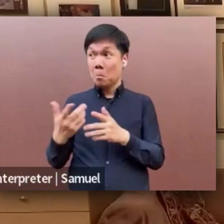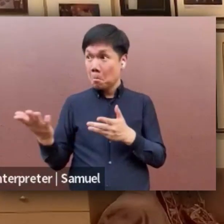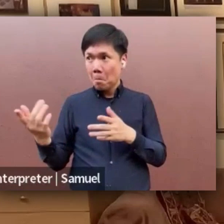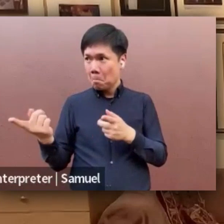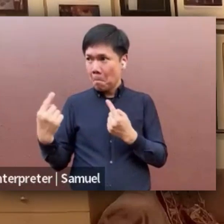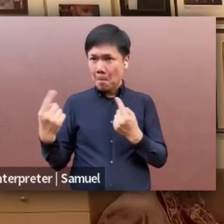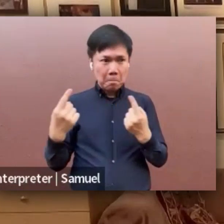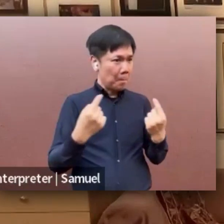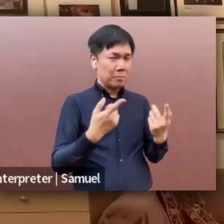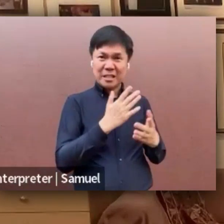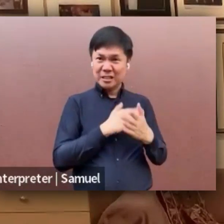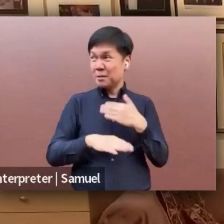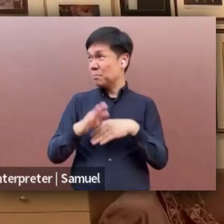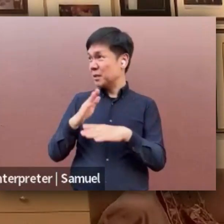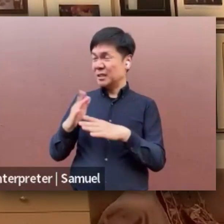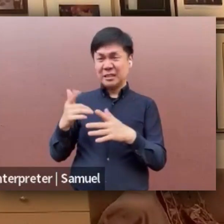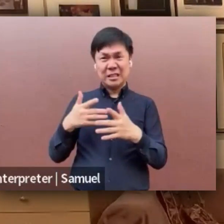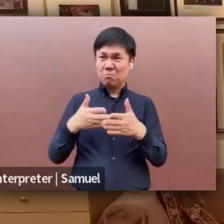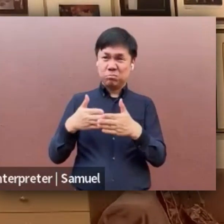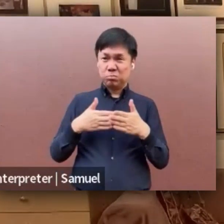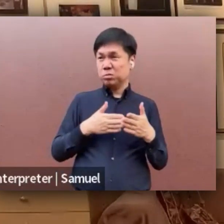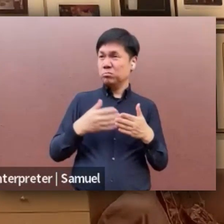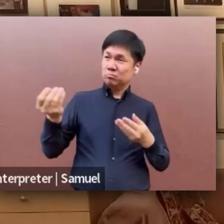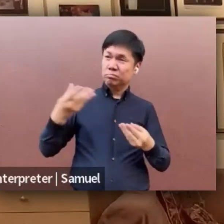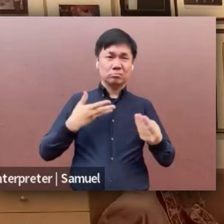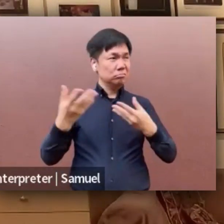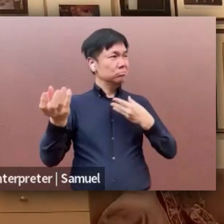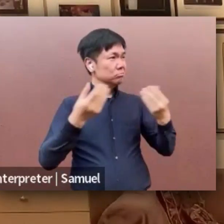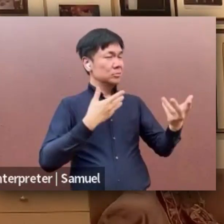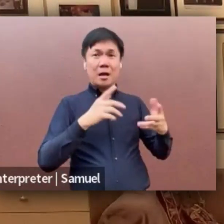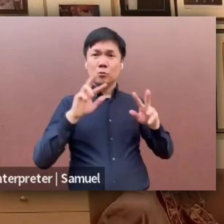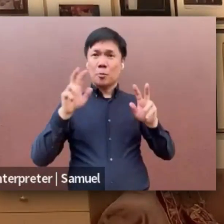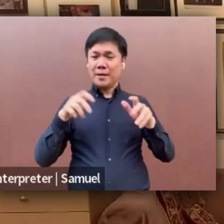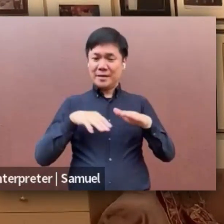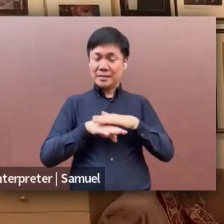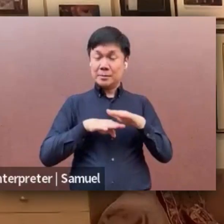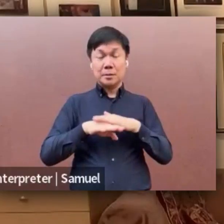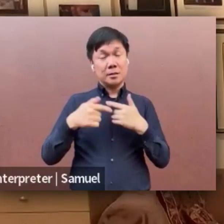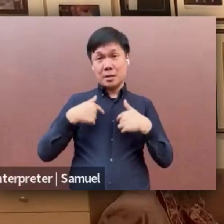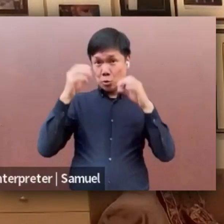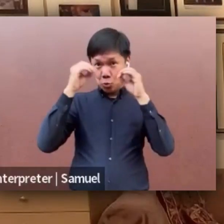channel for people to report disability interferences with accessibility.